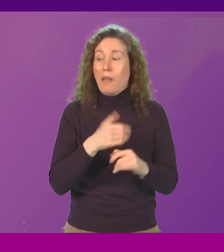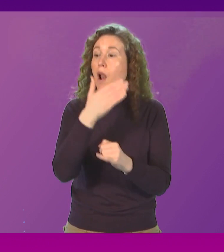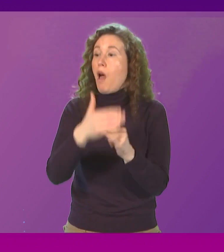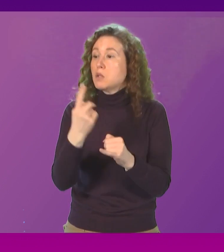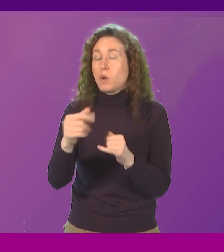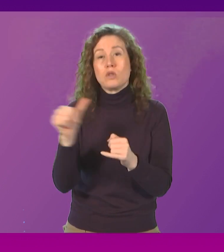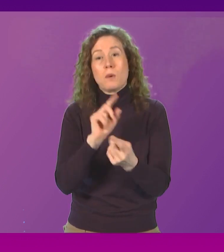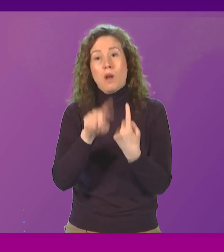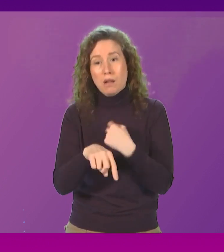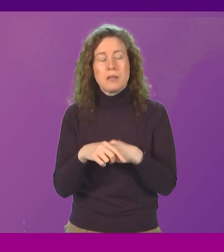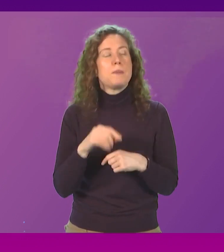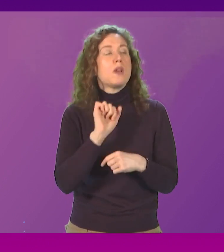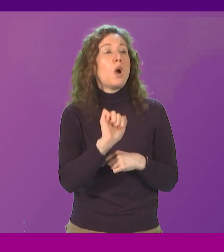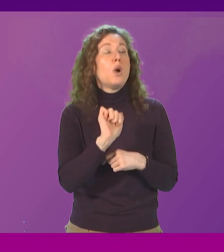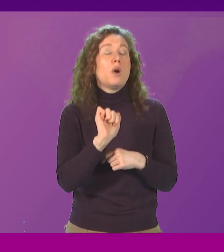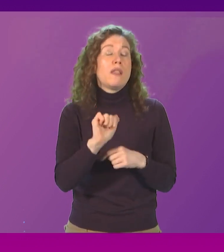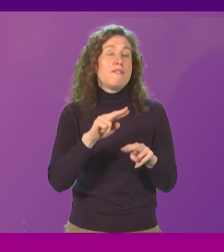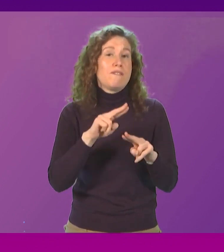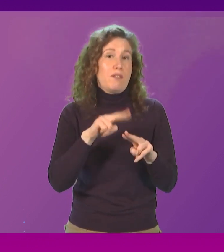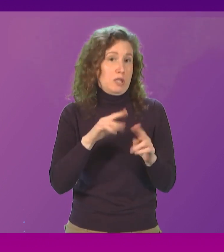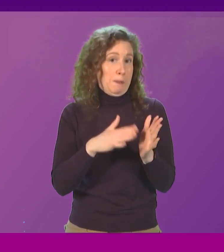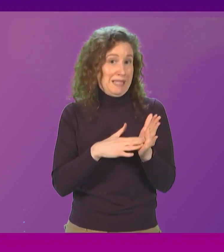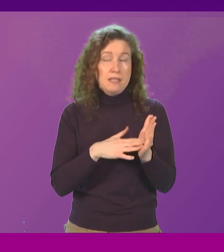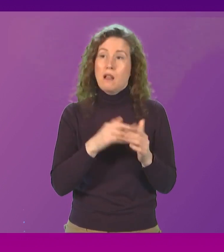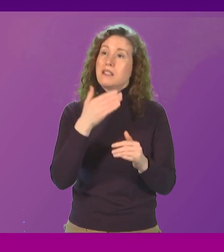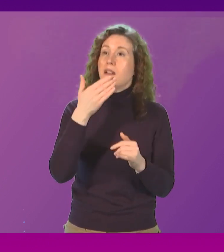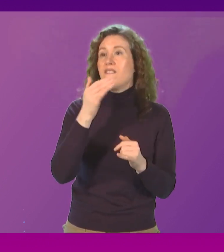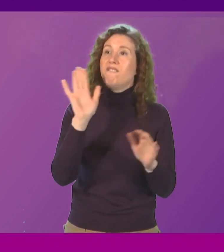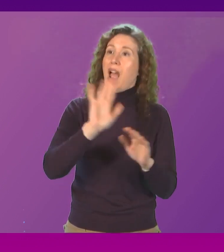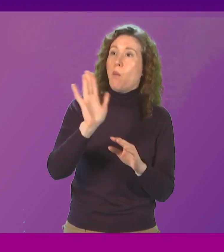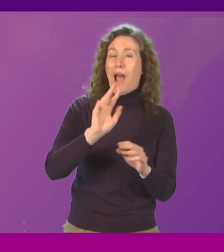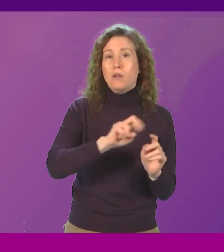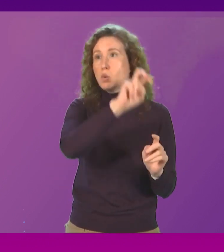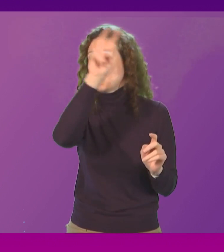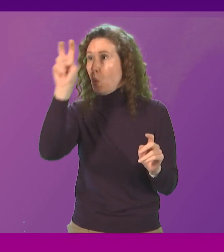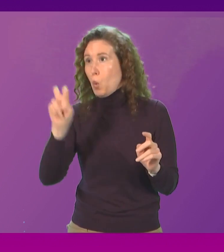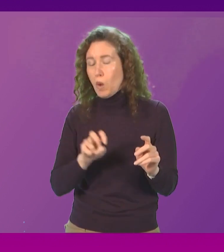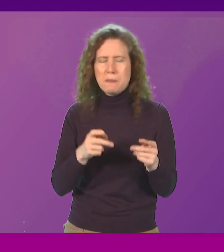The First Minister’s farewell tour this week has been a masterclass in deceit and political spin.